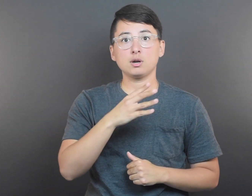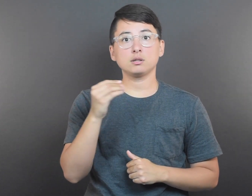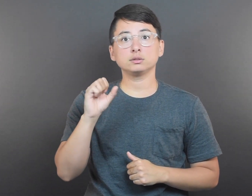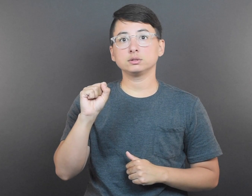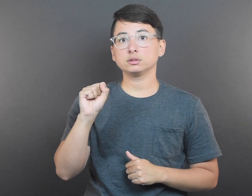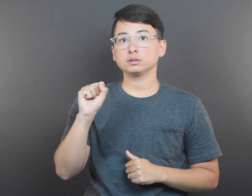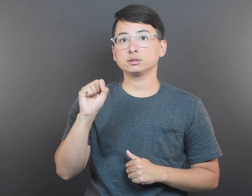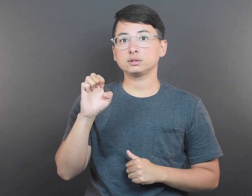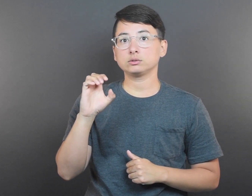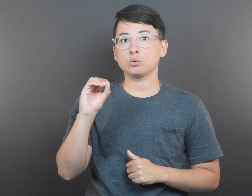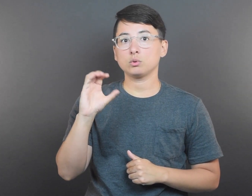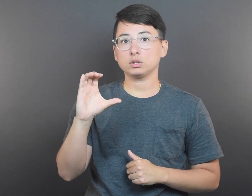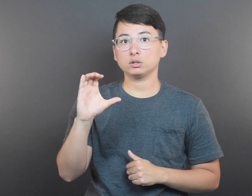run smoothly.